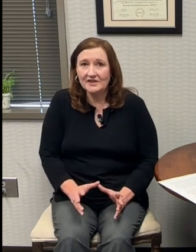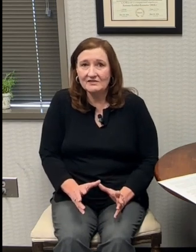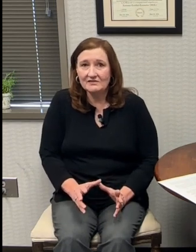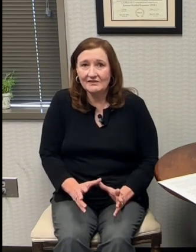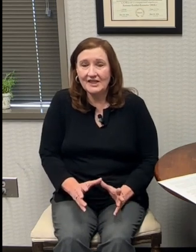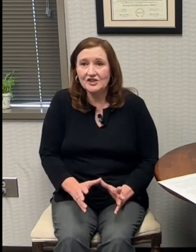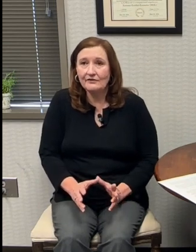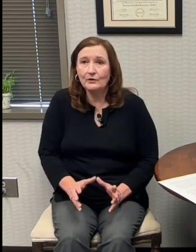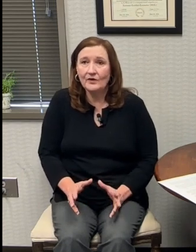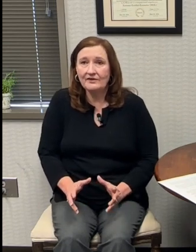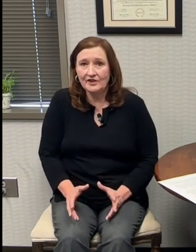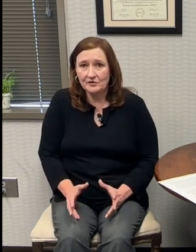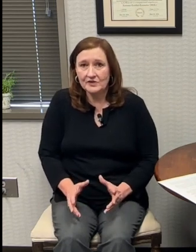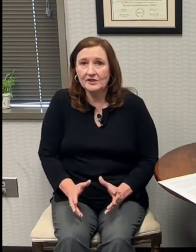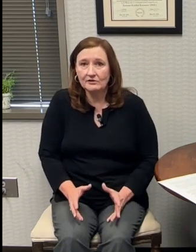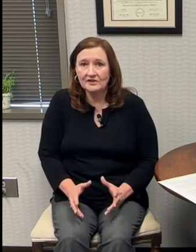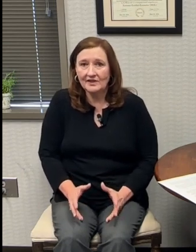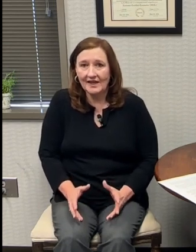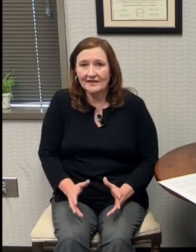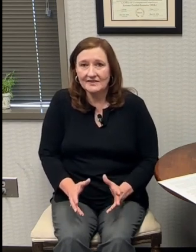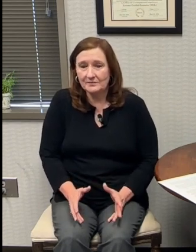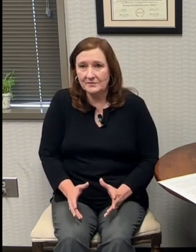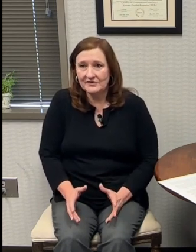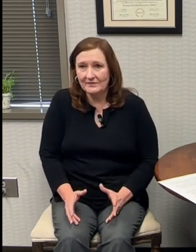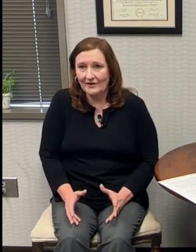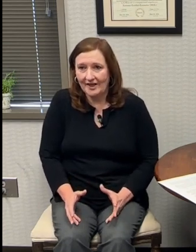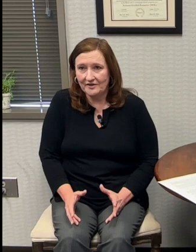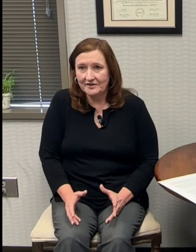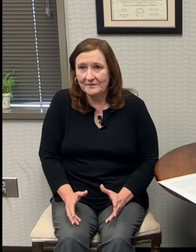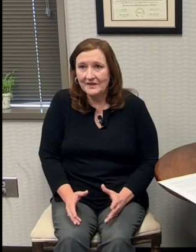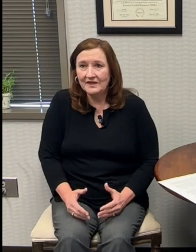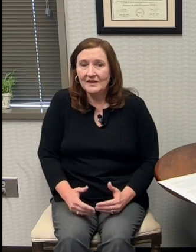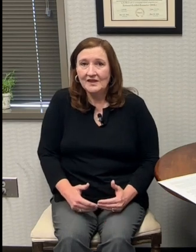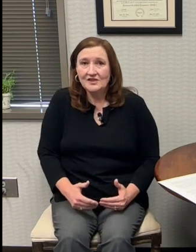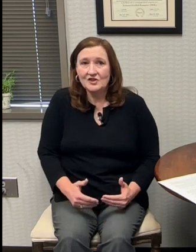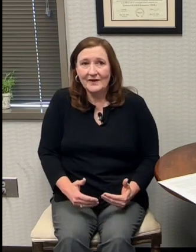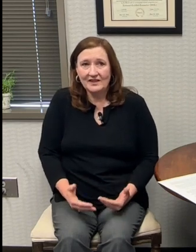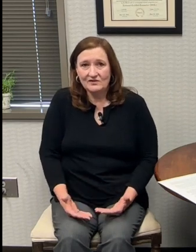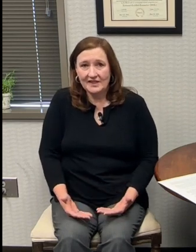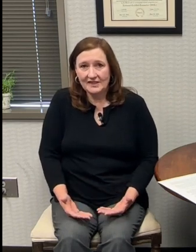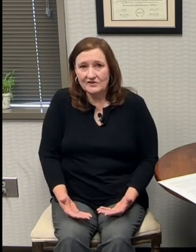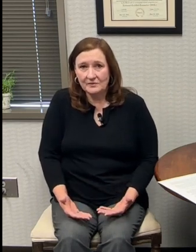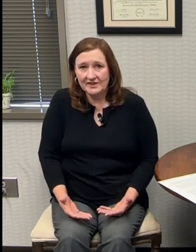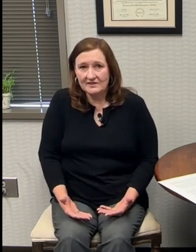because each and every one of those can look like symptoms of mental health so by using instruments